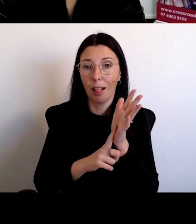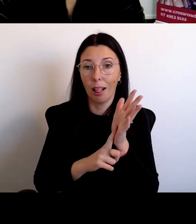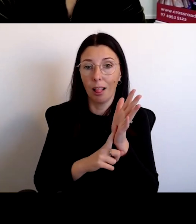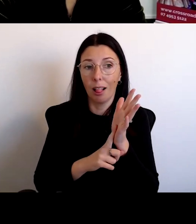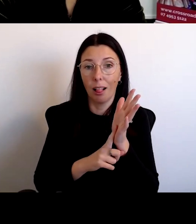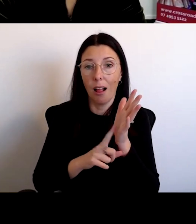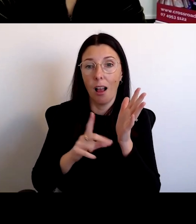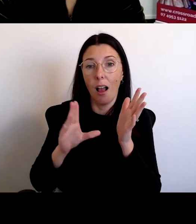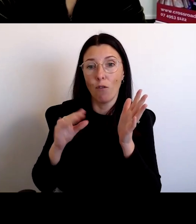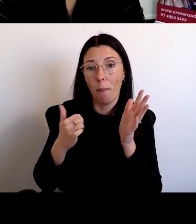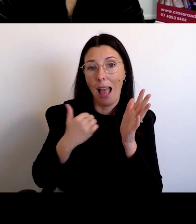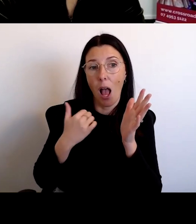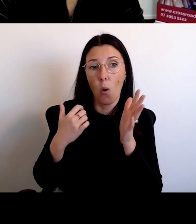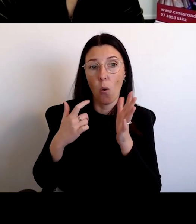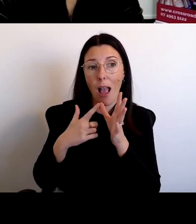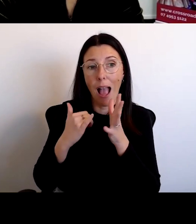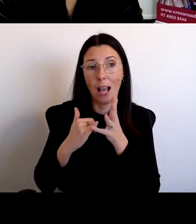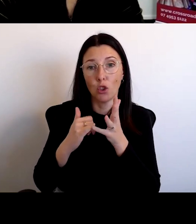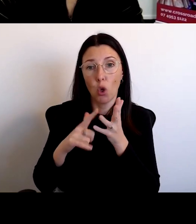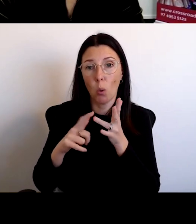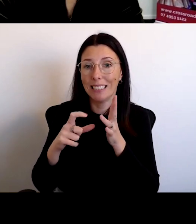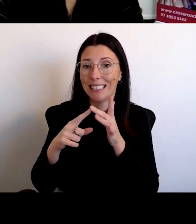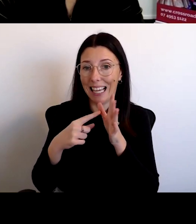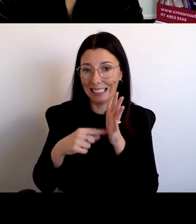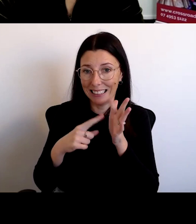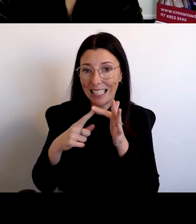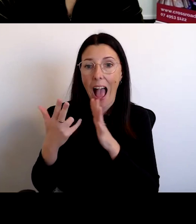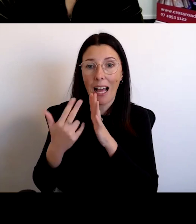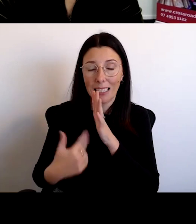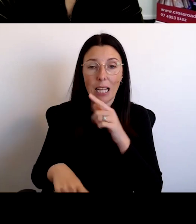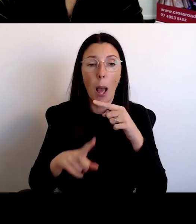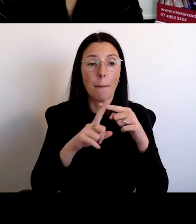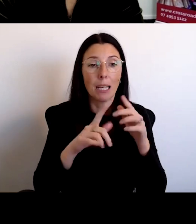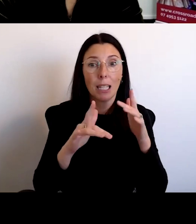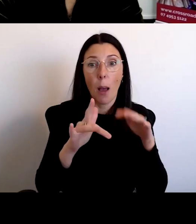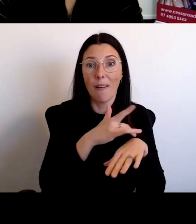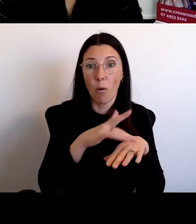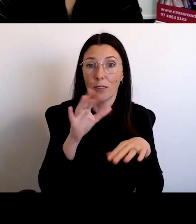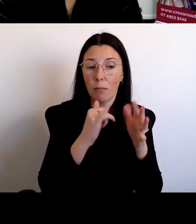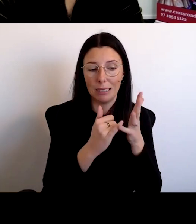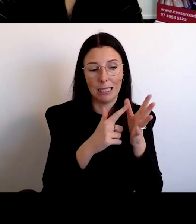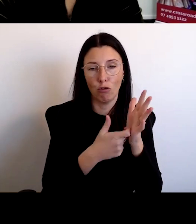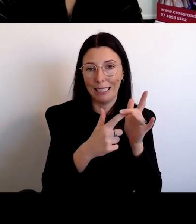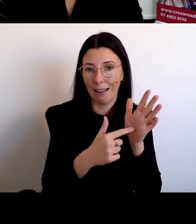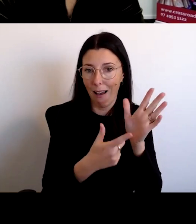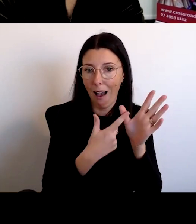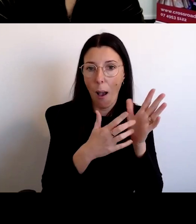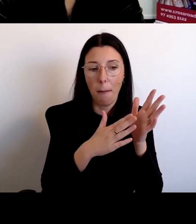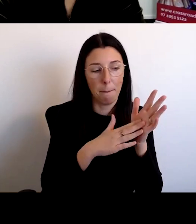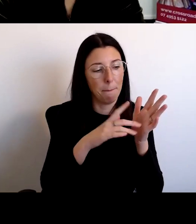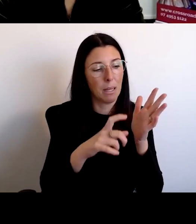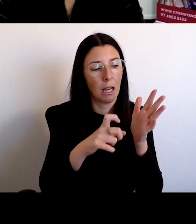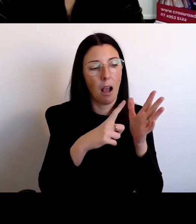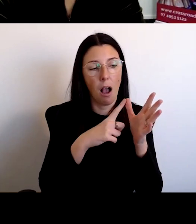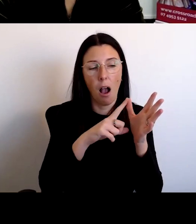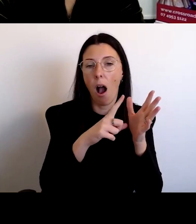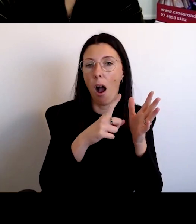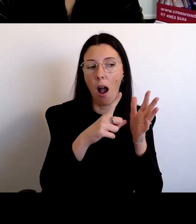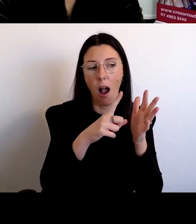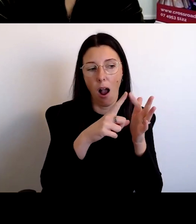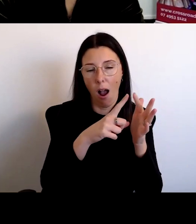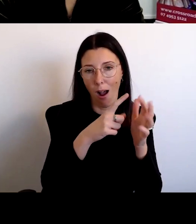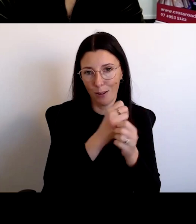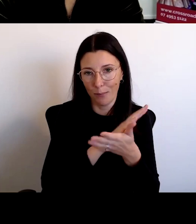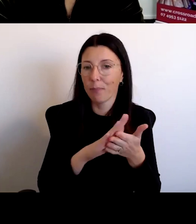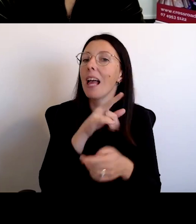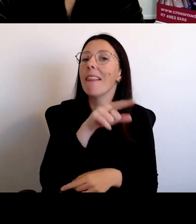artist Sara and performances by other artists. The event was multipronged.